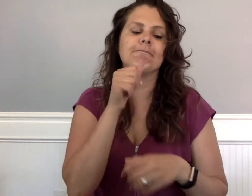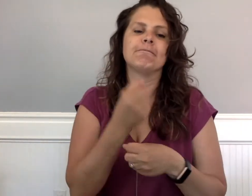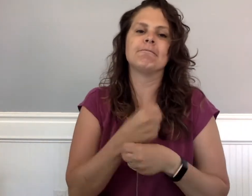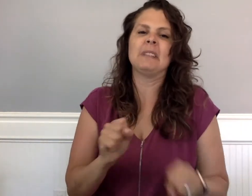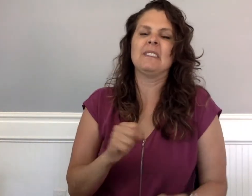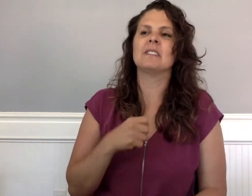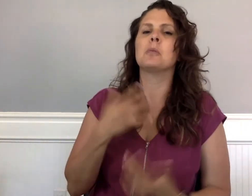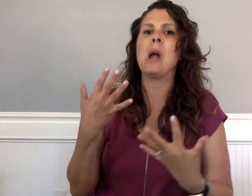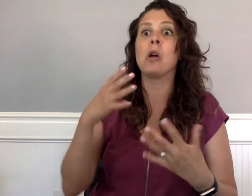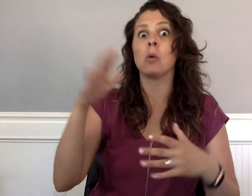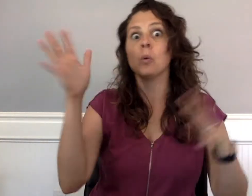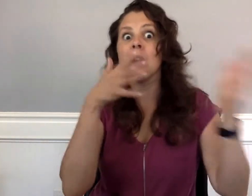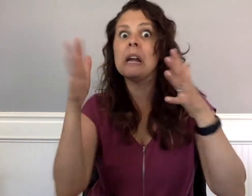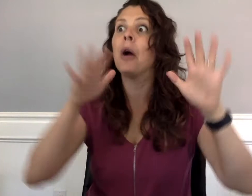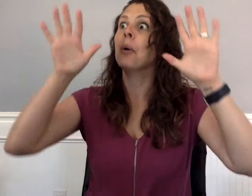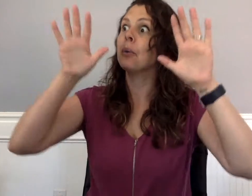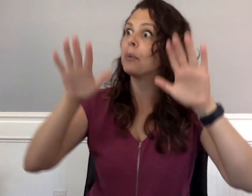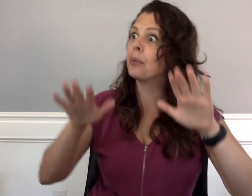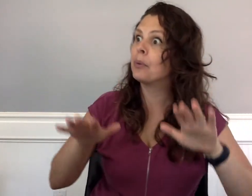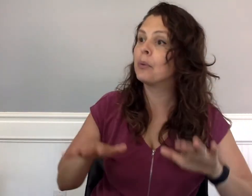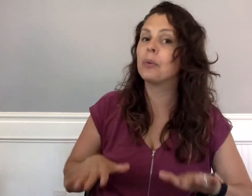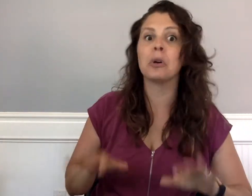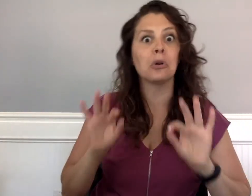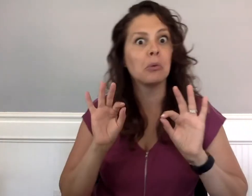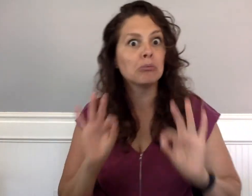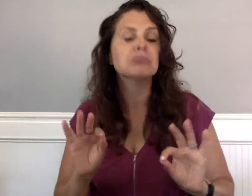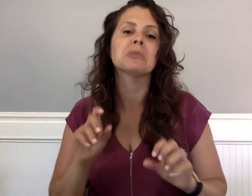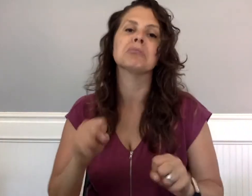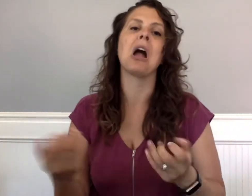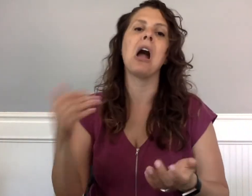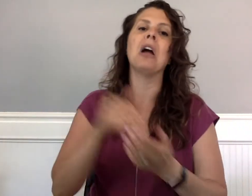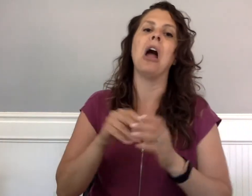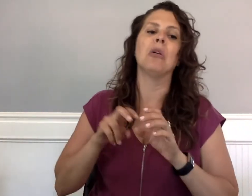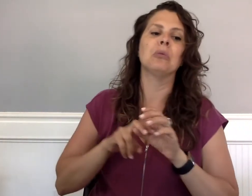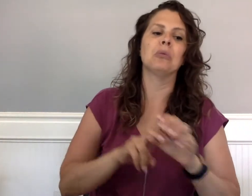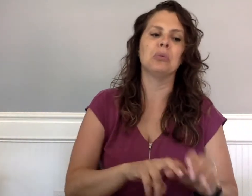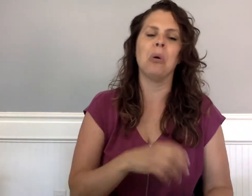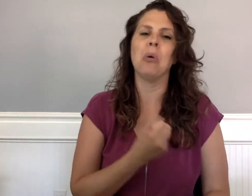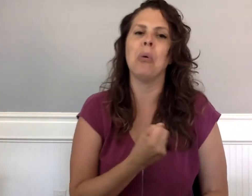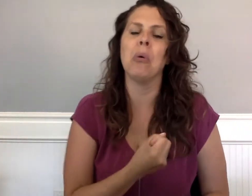pause the gondola until the storm blows over."